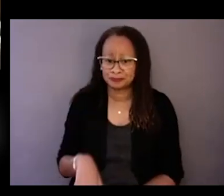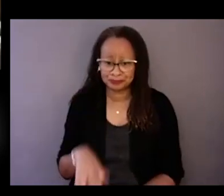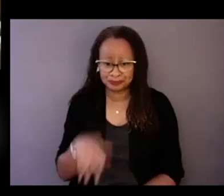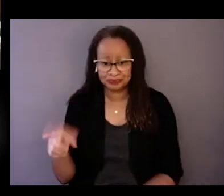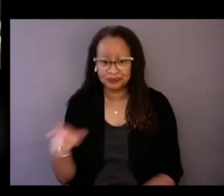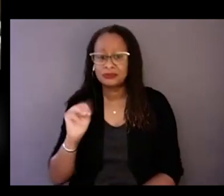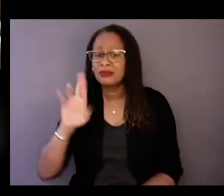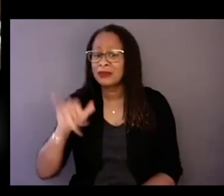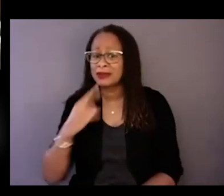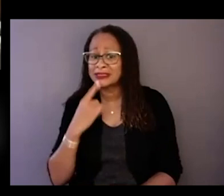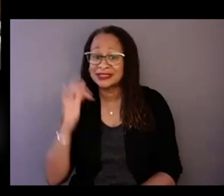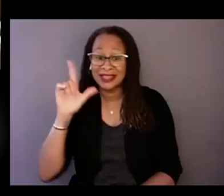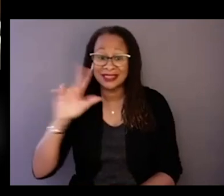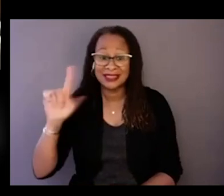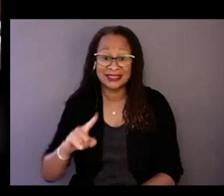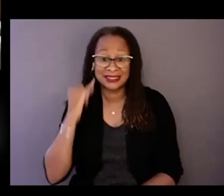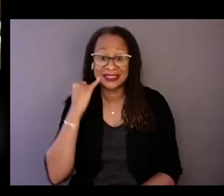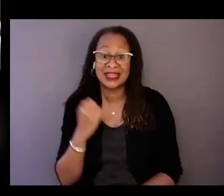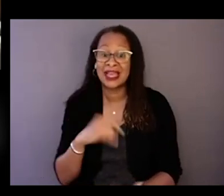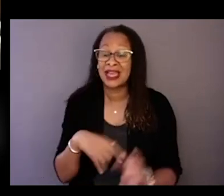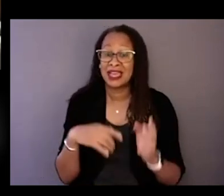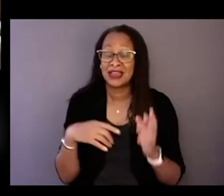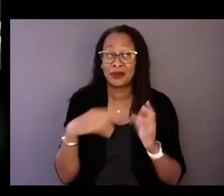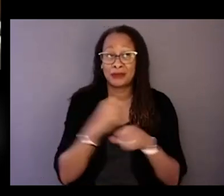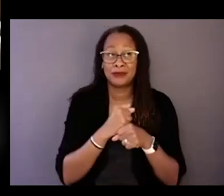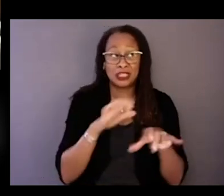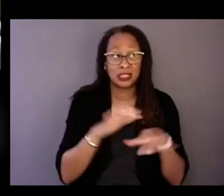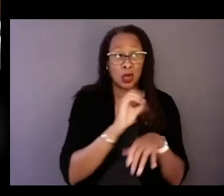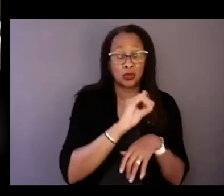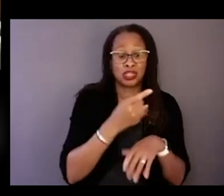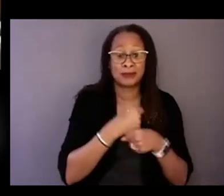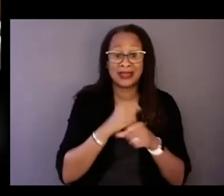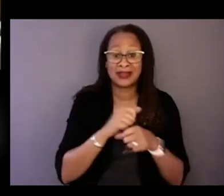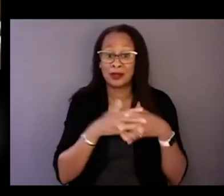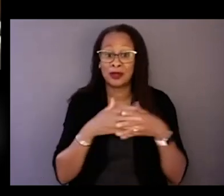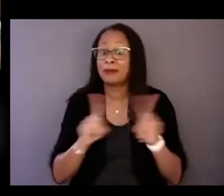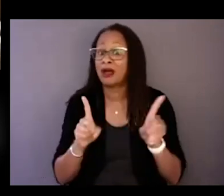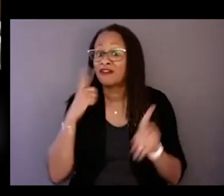the pitch was what if we did O.J.: Made in America, but for Britney Spears. And I thought it was a great idea then